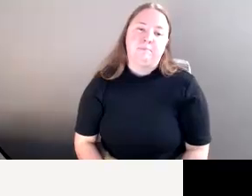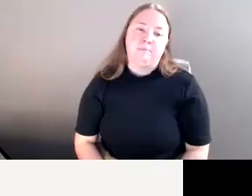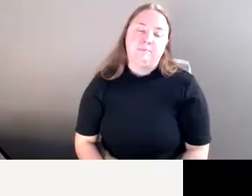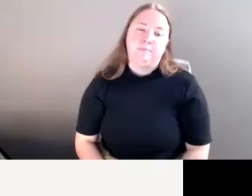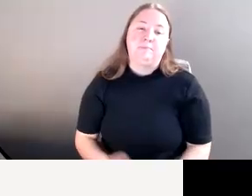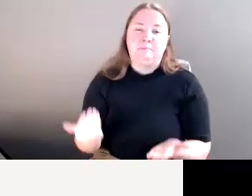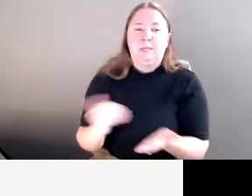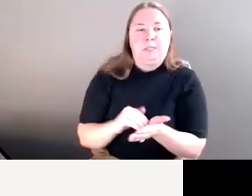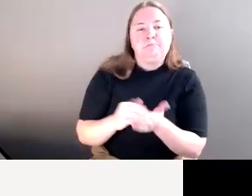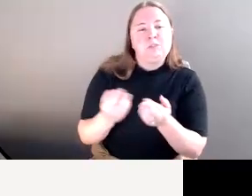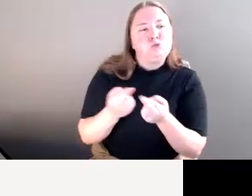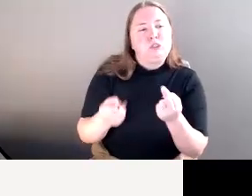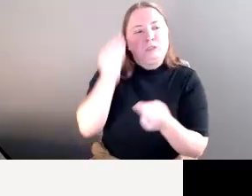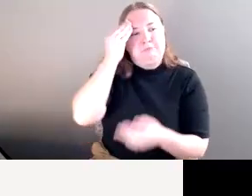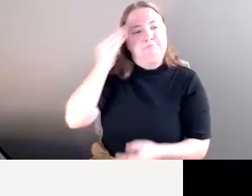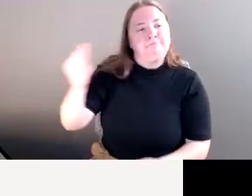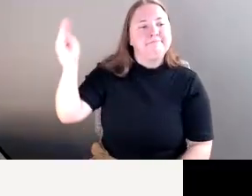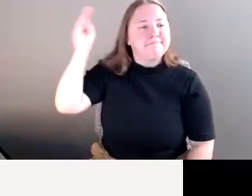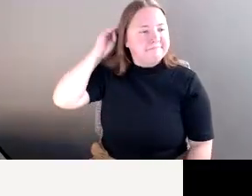little resource to have.